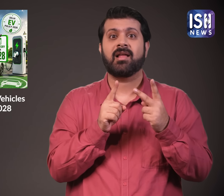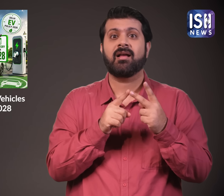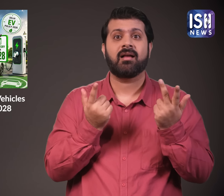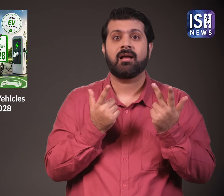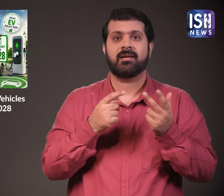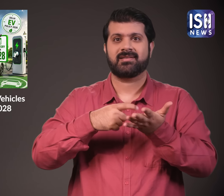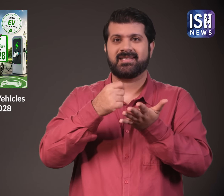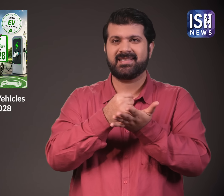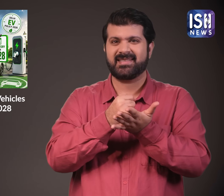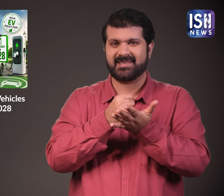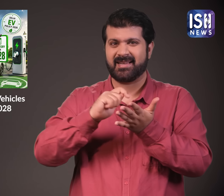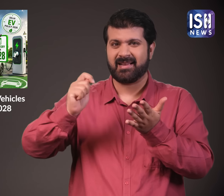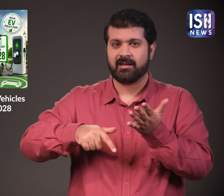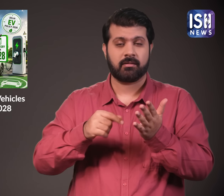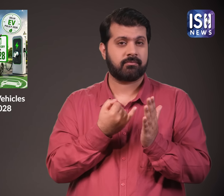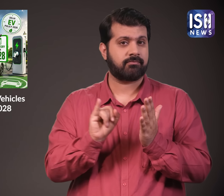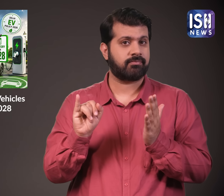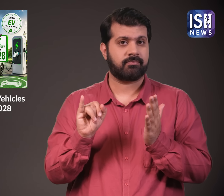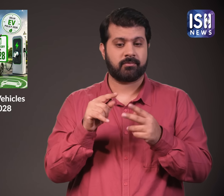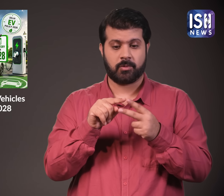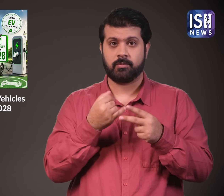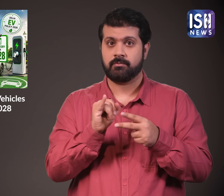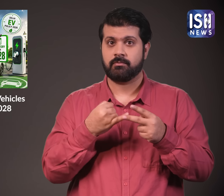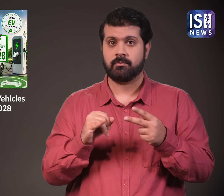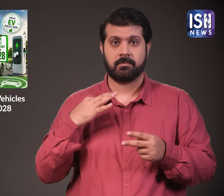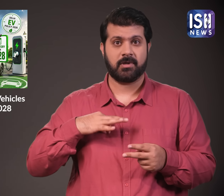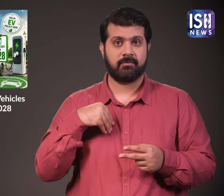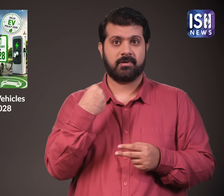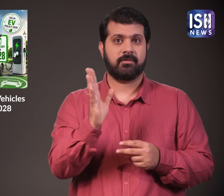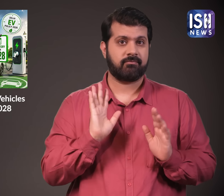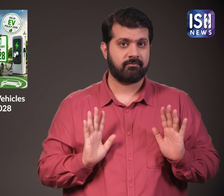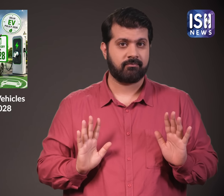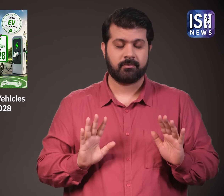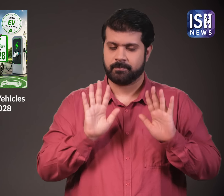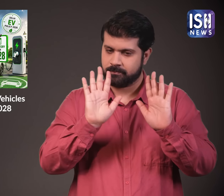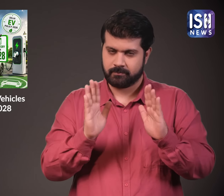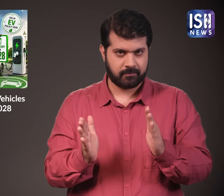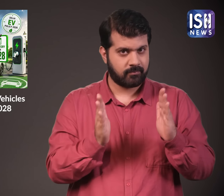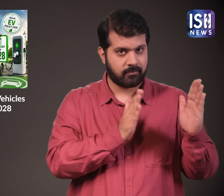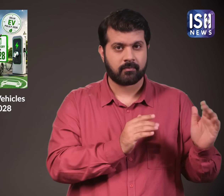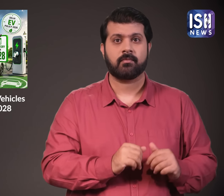And 100% exemption from registration charges.